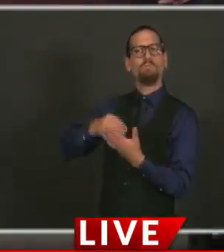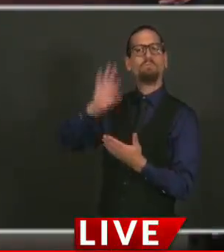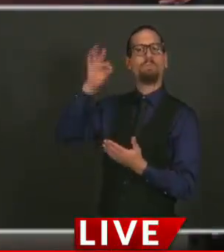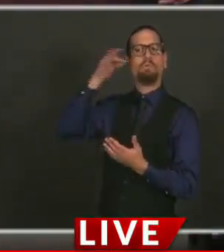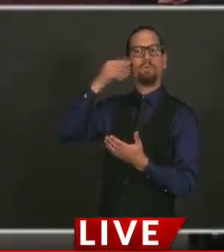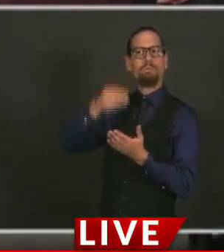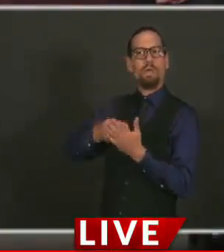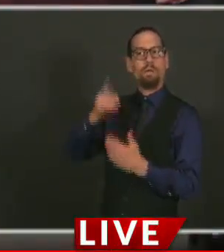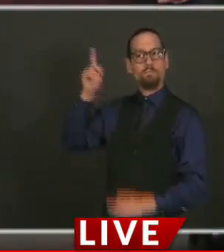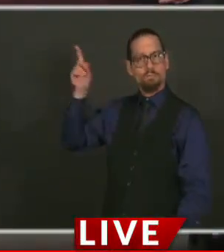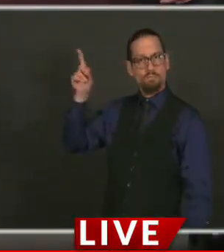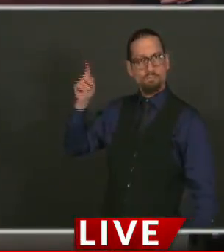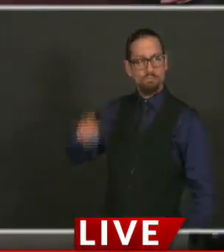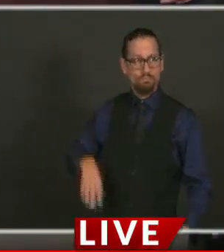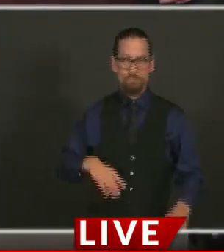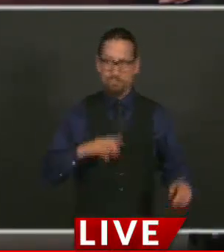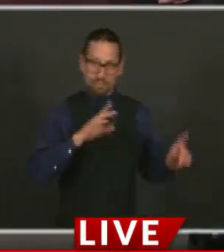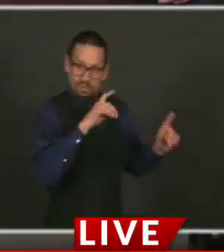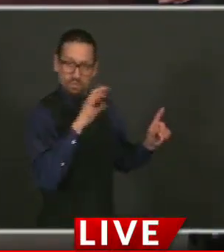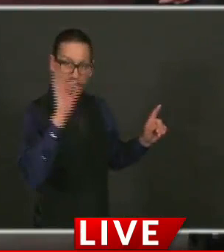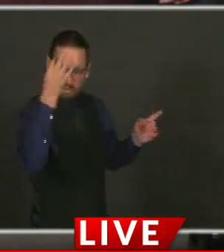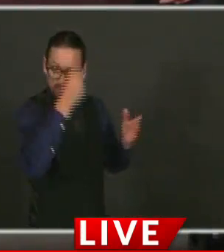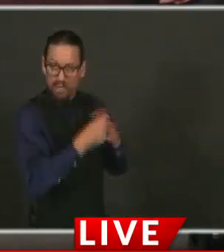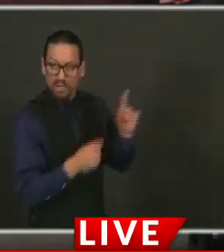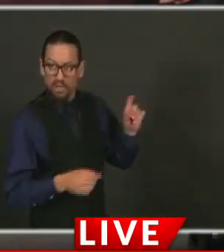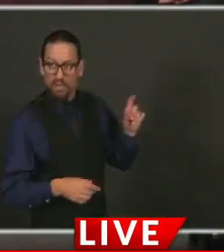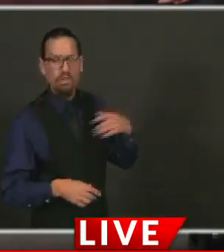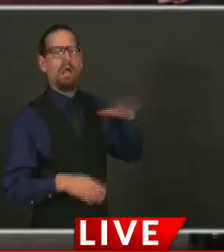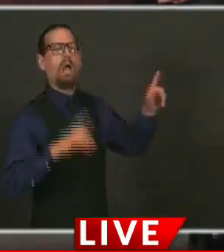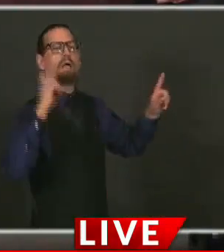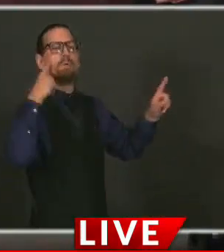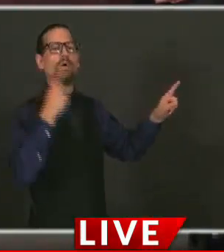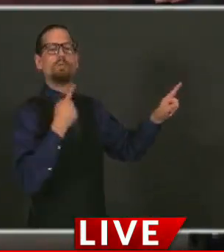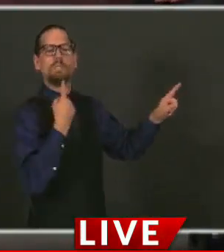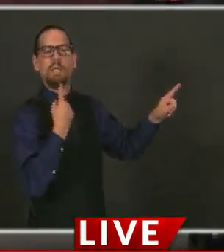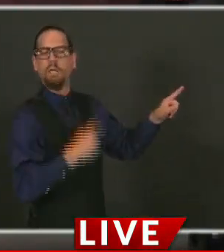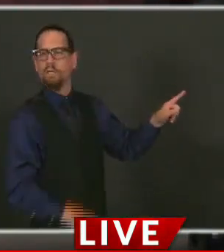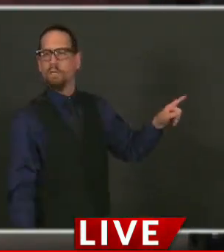THAT IS THROUGH WHAT HAS BEEN BUDGETED FOR FEDERAL FUNDS. [INDISCERNIBLE]